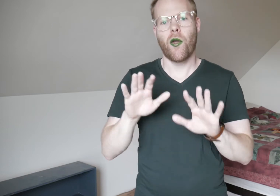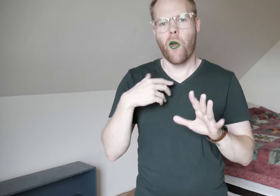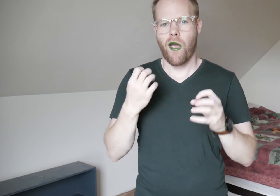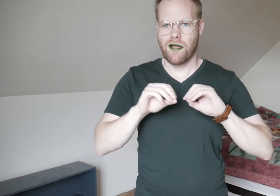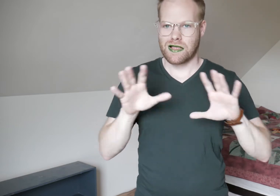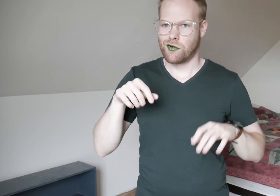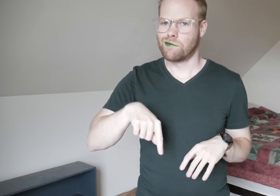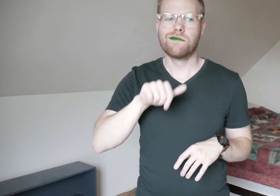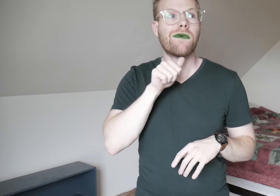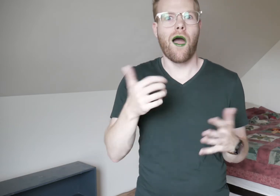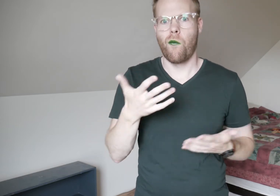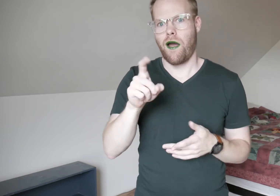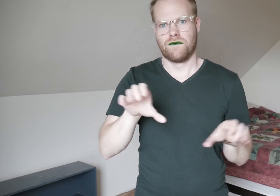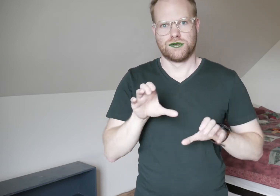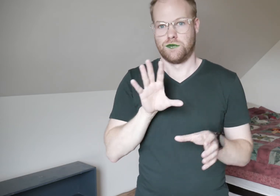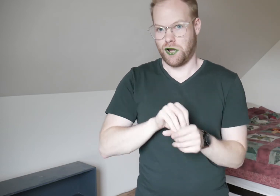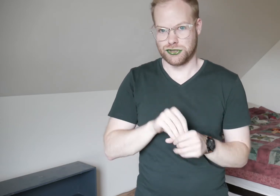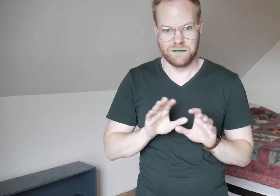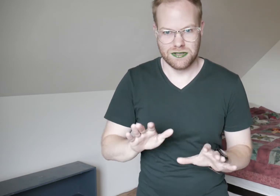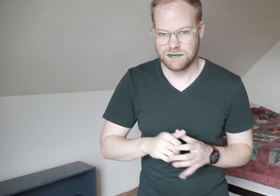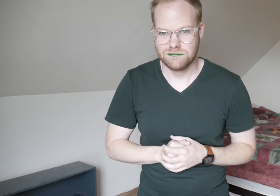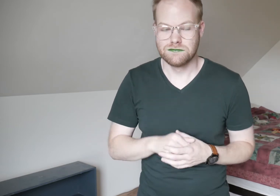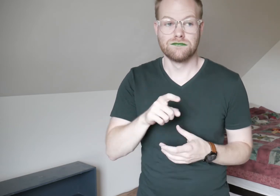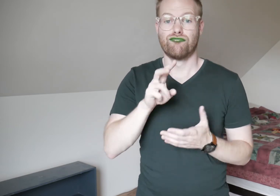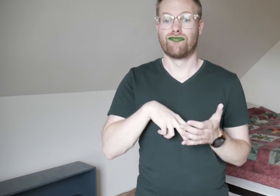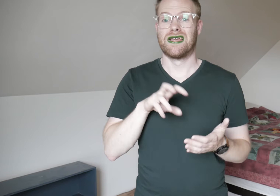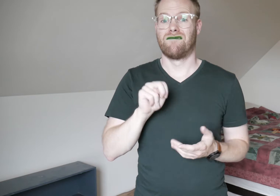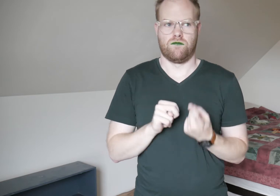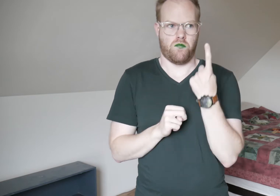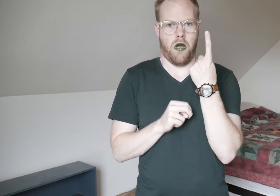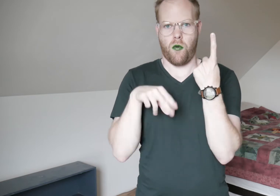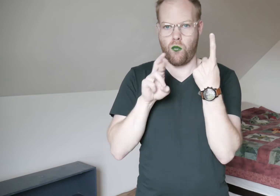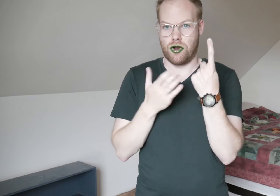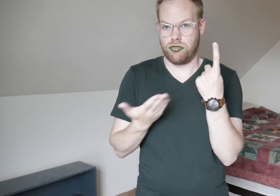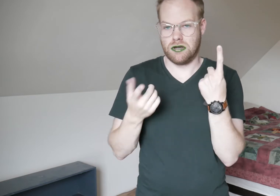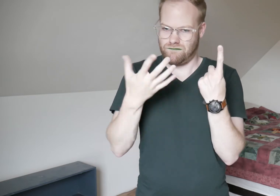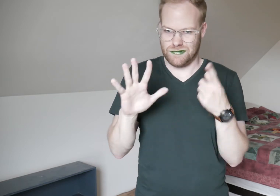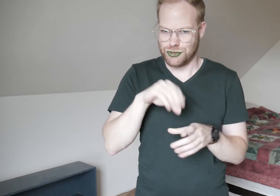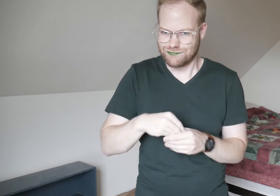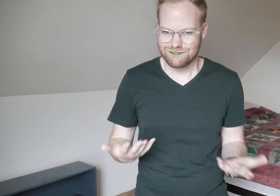I just want to be clear this is not what you have to do to participate! If you read even just one queer thing, you have taken part.